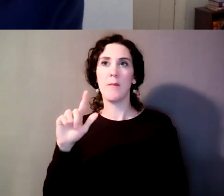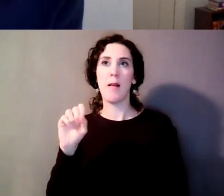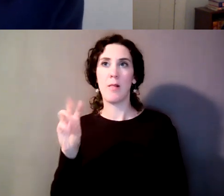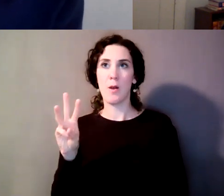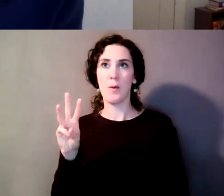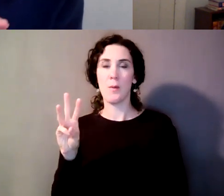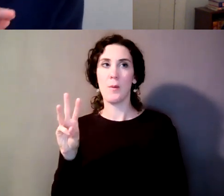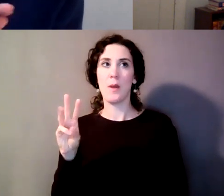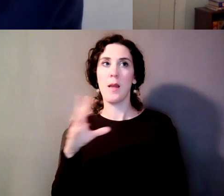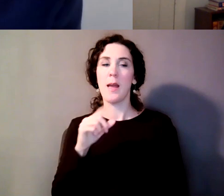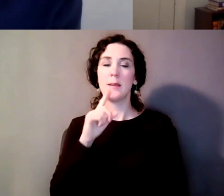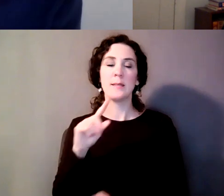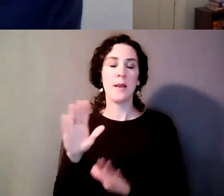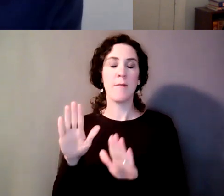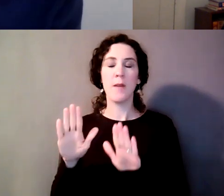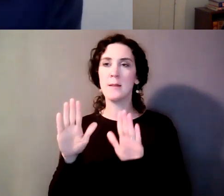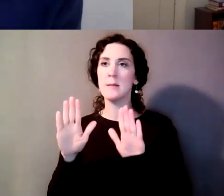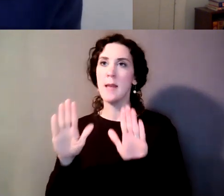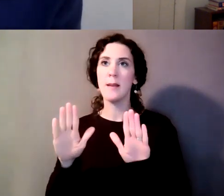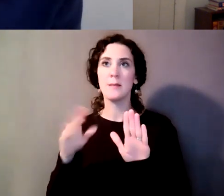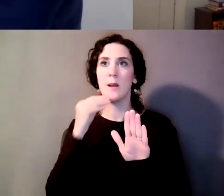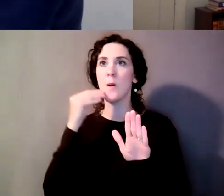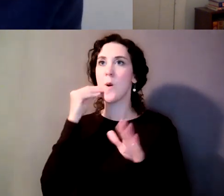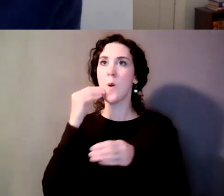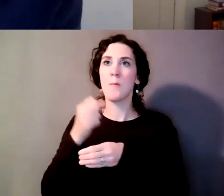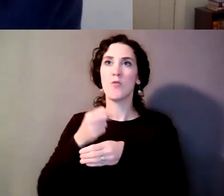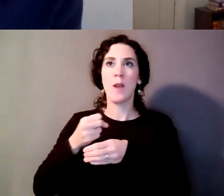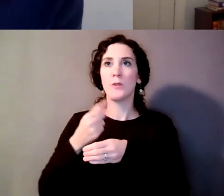and it's a fantastic home grinder for coffee brewing.